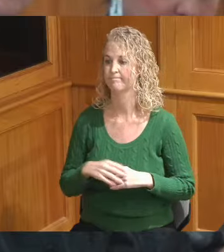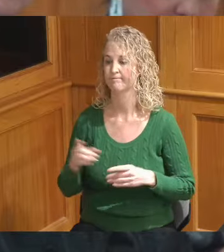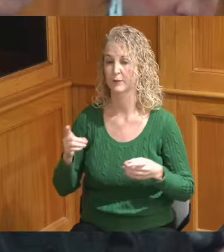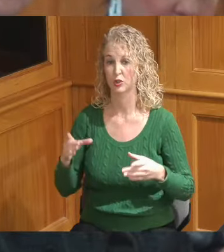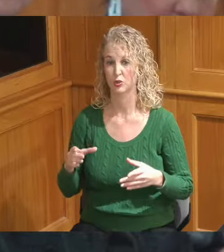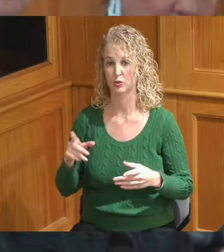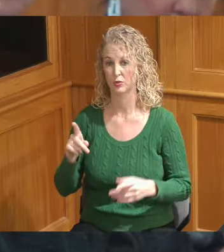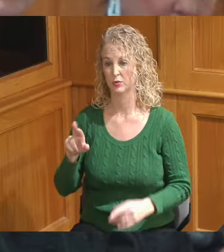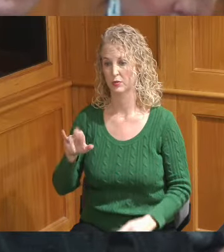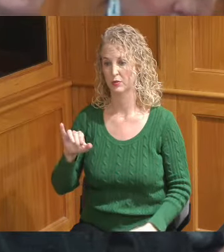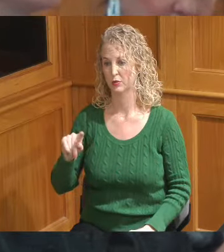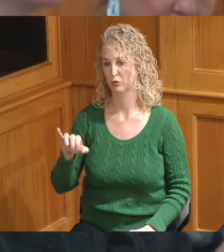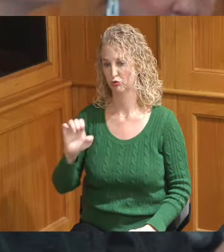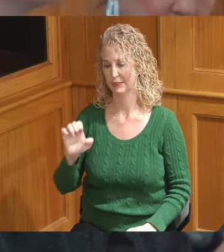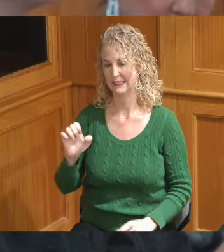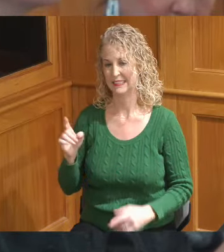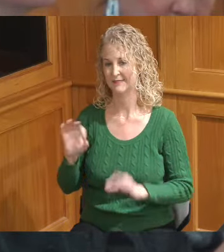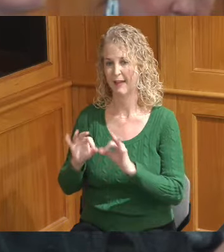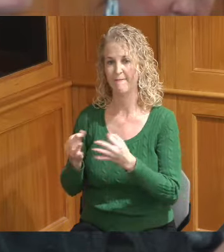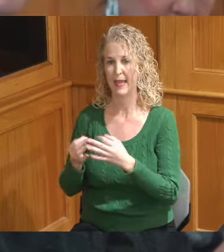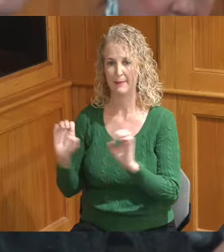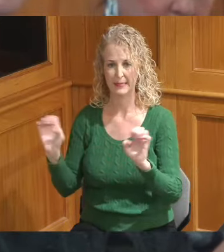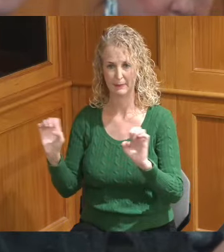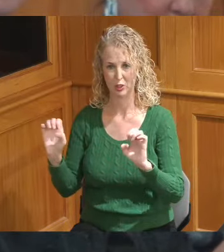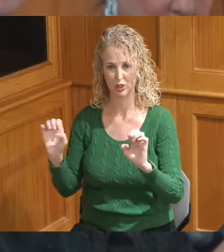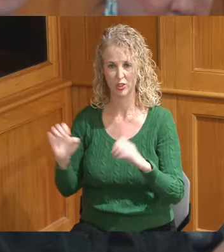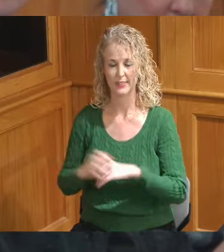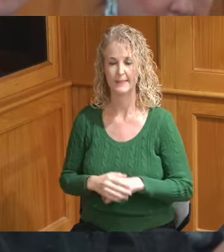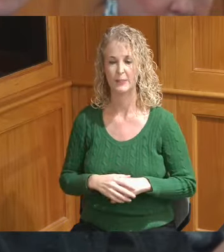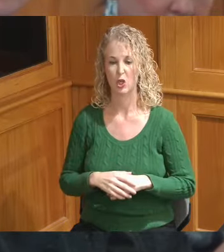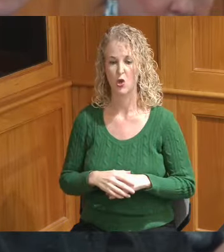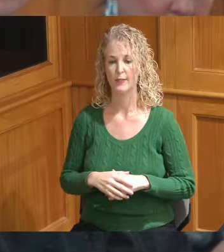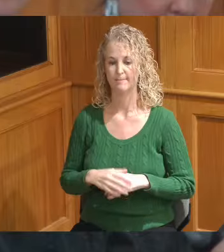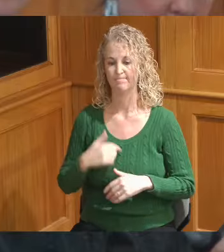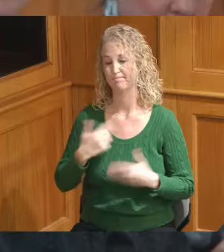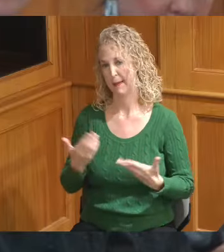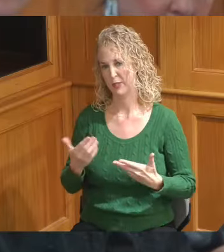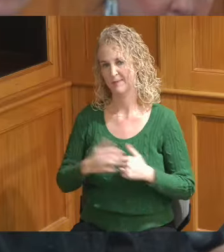a family matter this morning, couldn't be here, but I'm here as well as several others from MSD